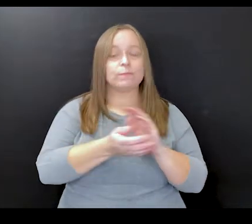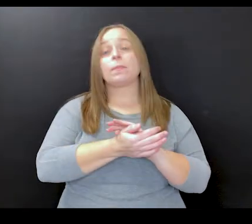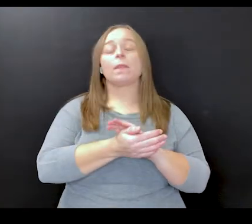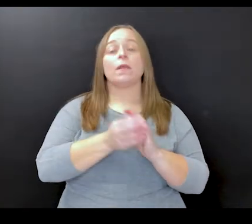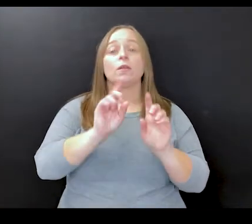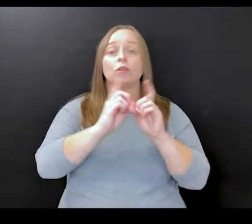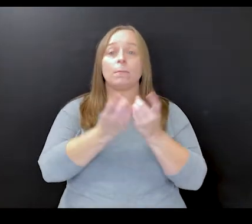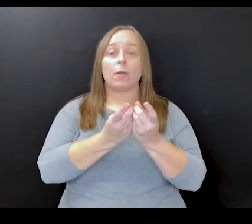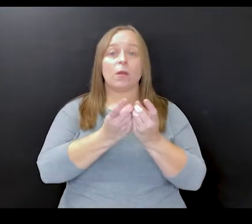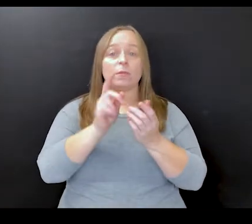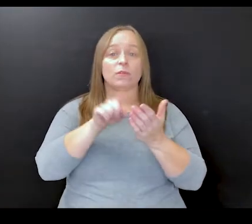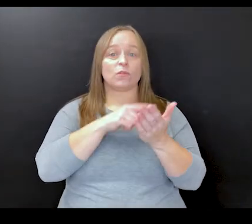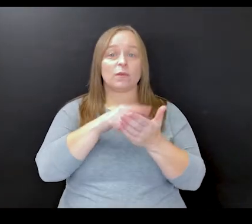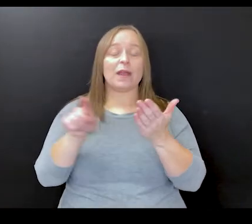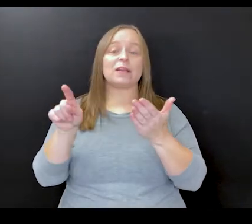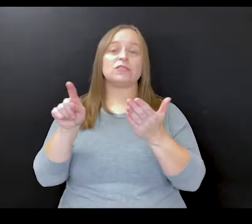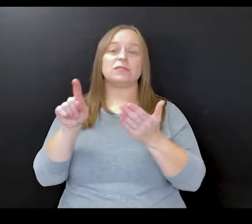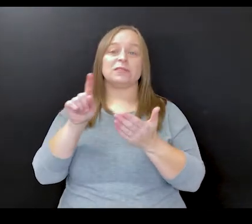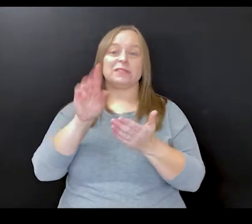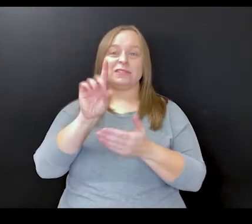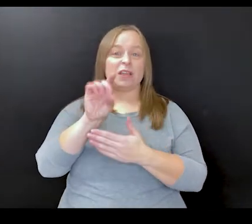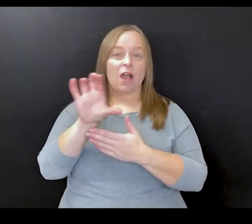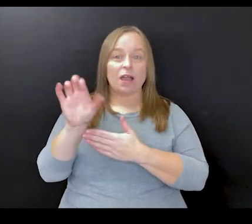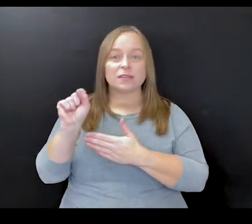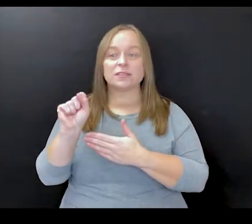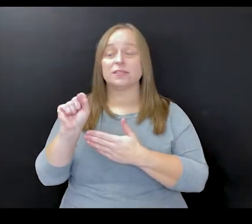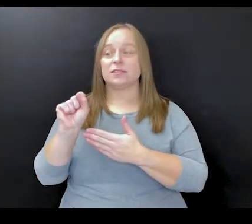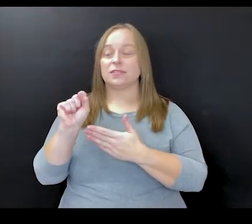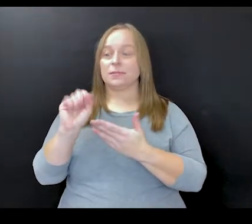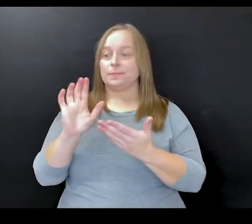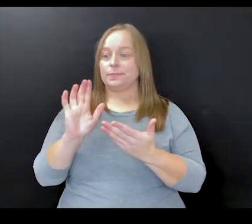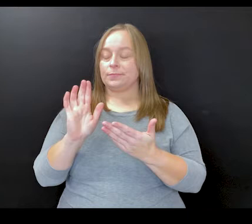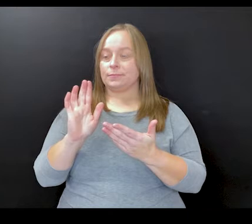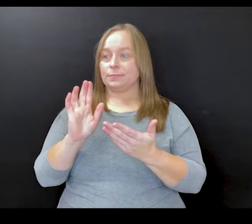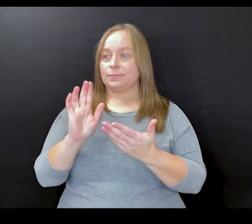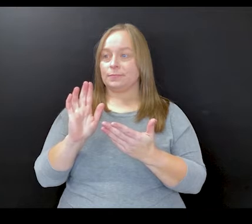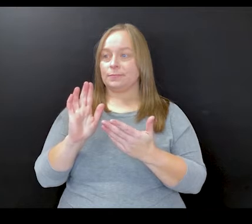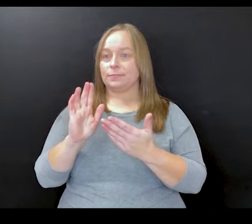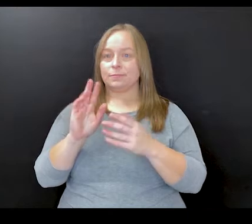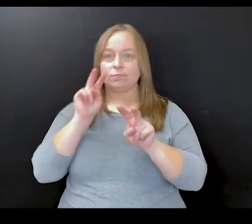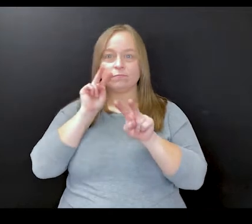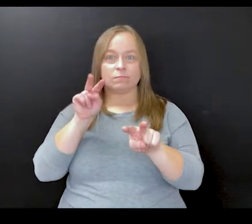The Department of Correction and the Community Services, DOCCS, has been on our radar,